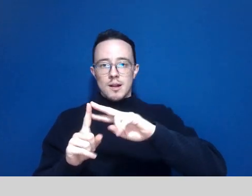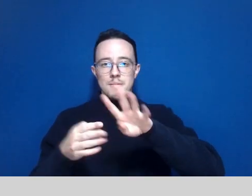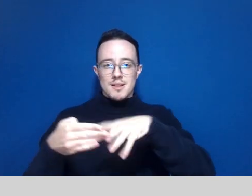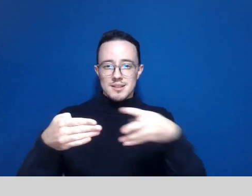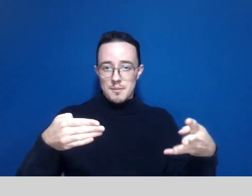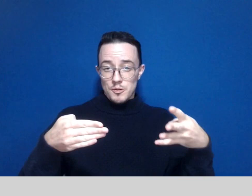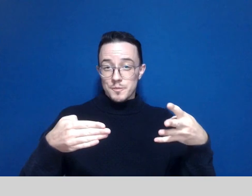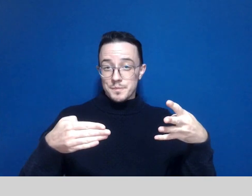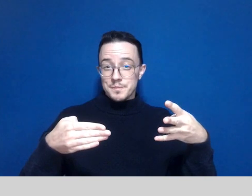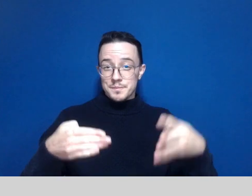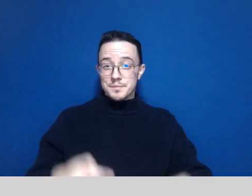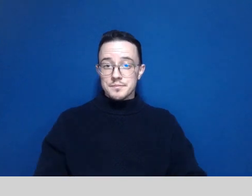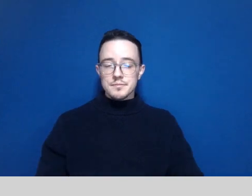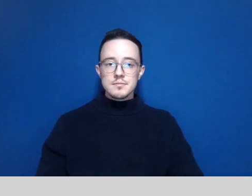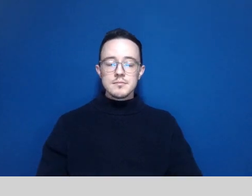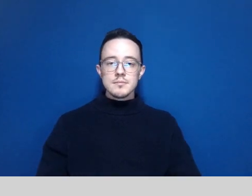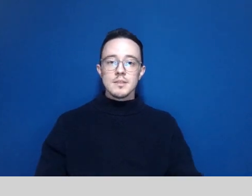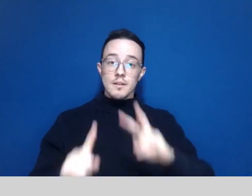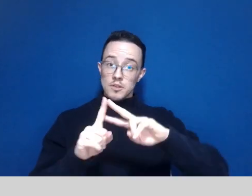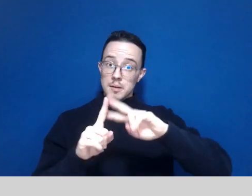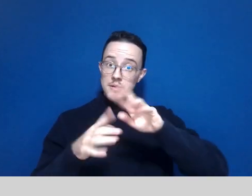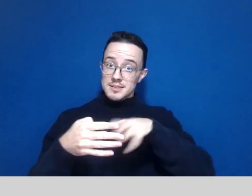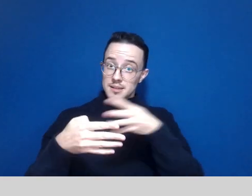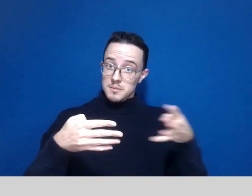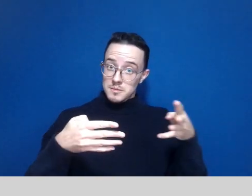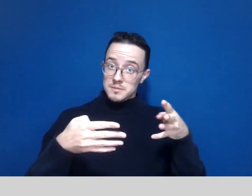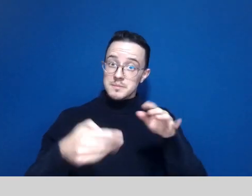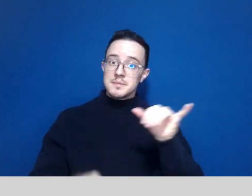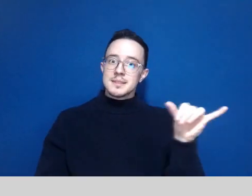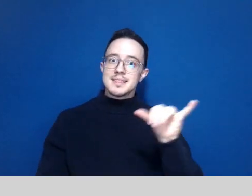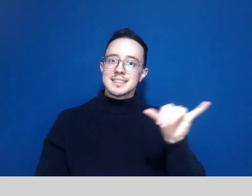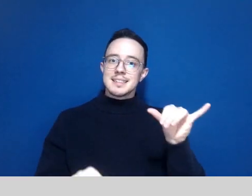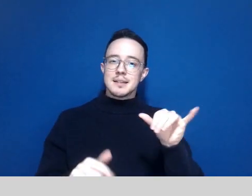That's where a vocabulary table comes in.